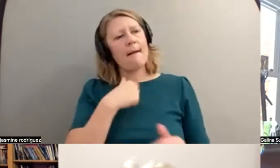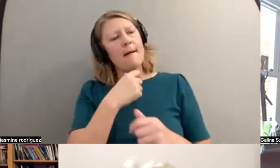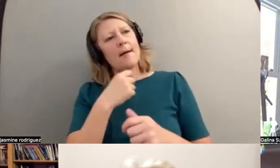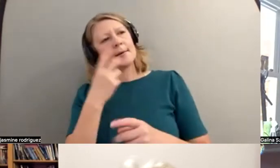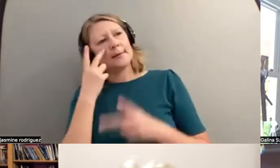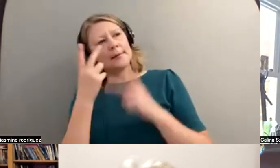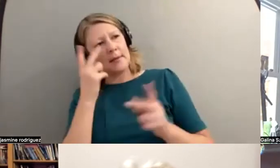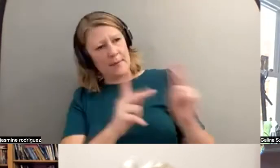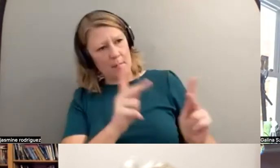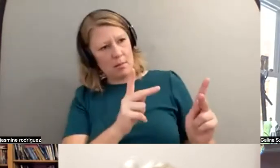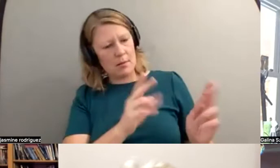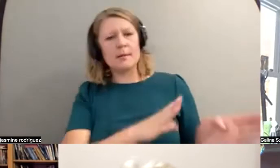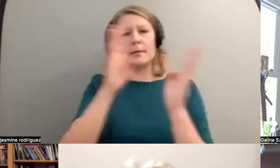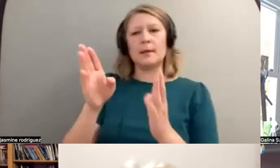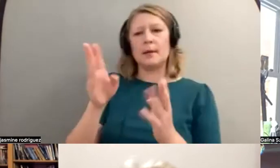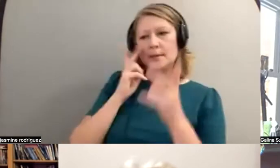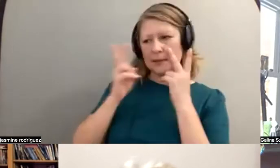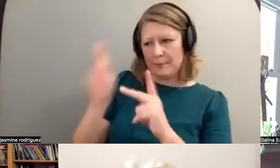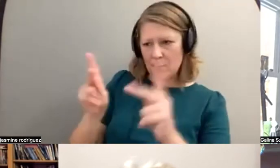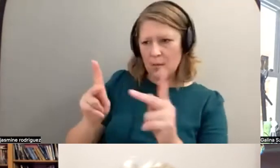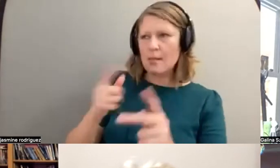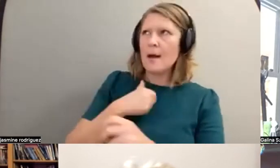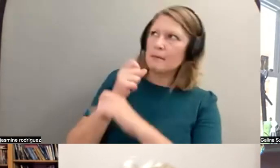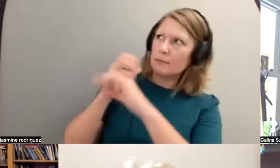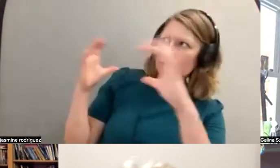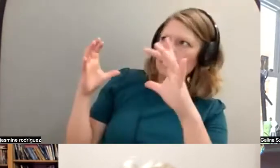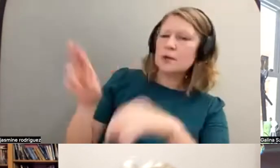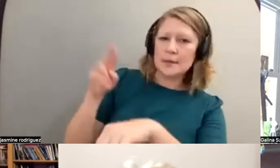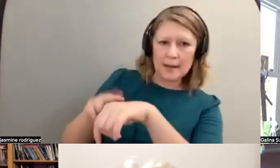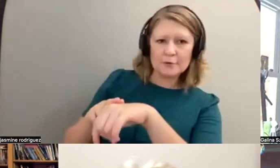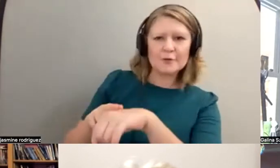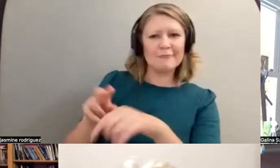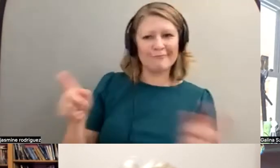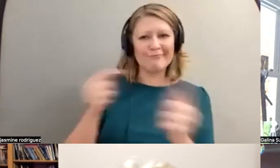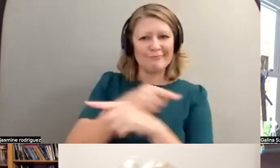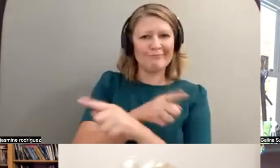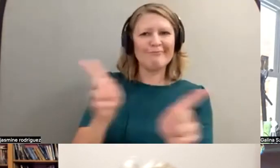the Soviet Union was broke, and to each-- there was cultural,